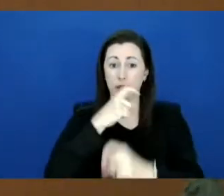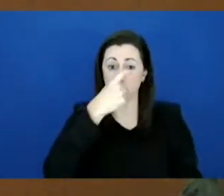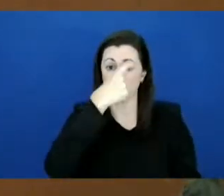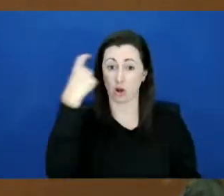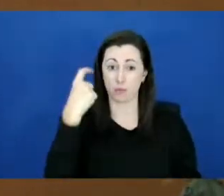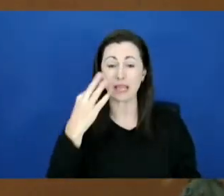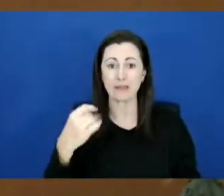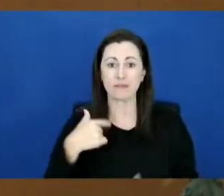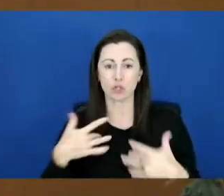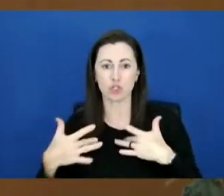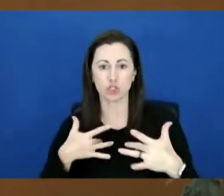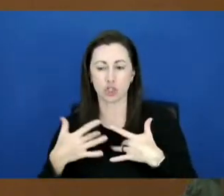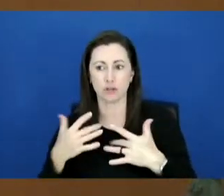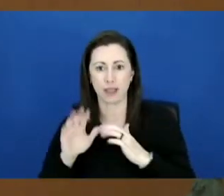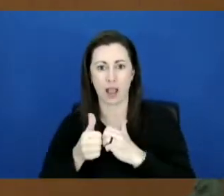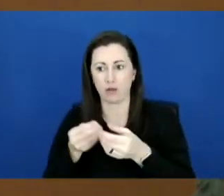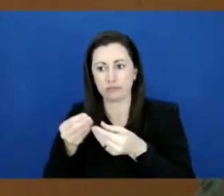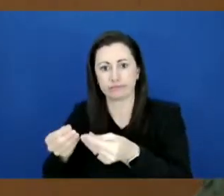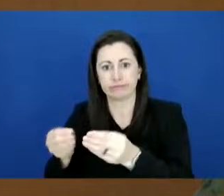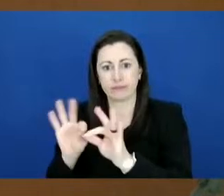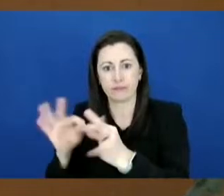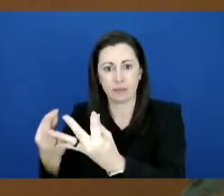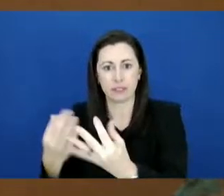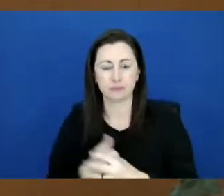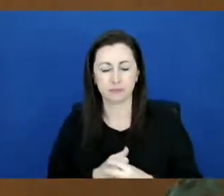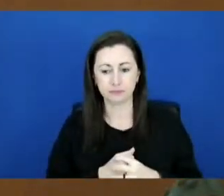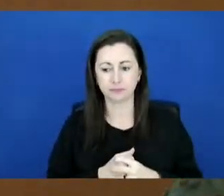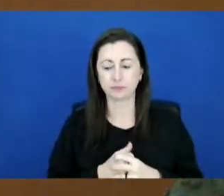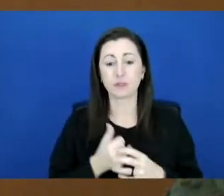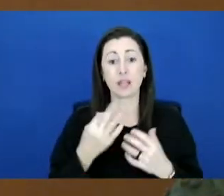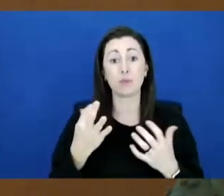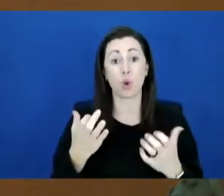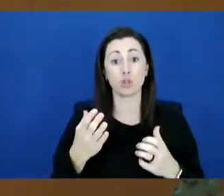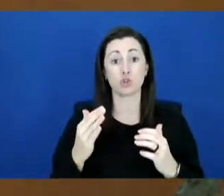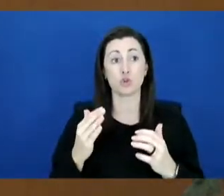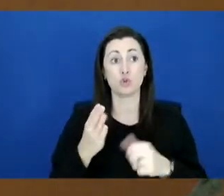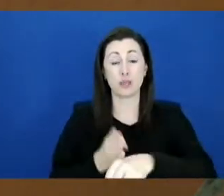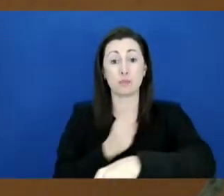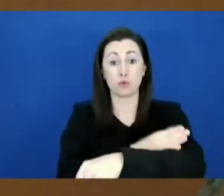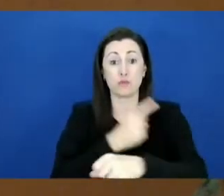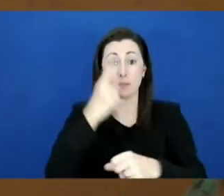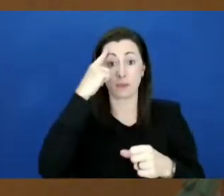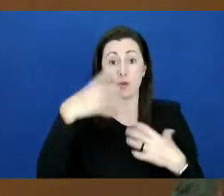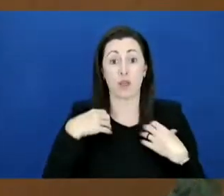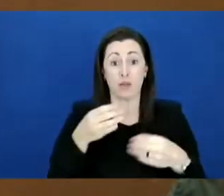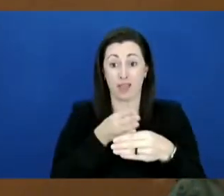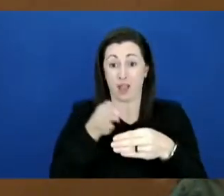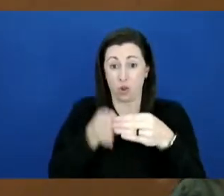THAT WE CANNOT ADDRESS SOMEONE'S COMPLEX TRAUMA WHEN THEY'RE WORRIED ABOUT FEEDING THEIR